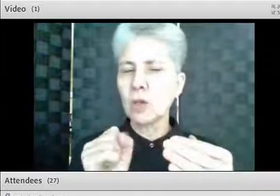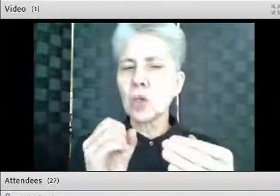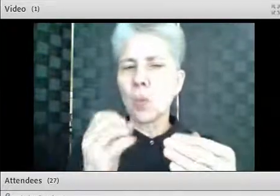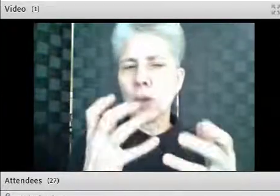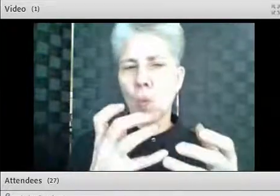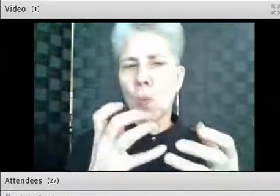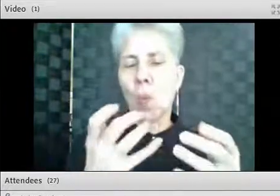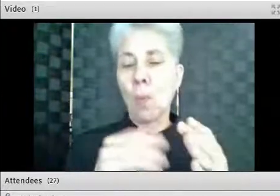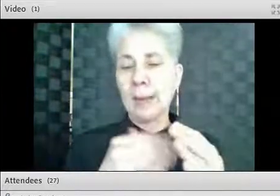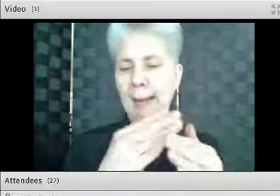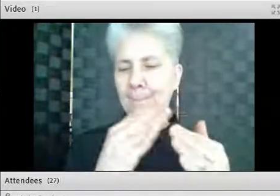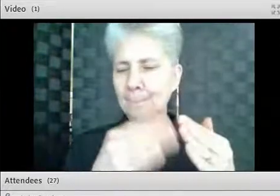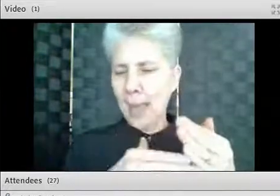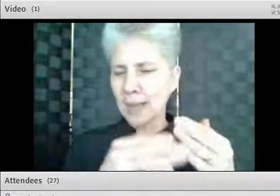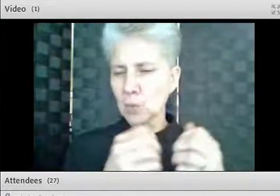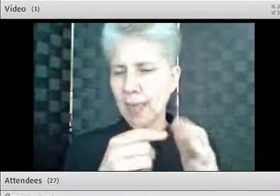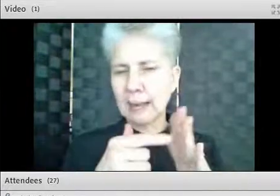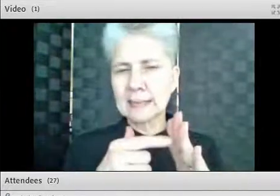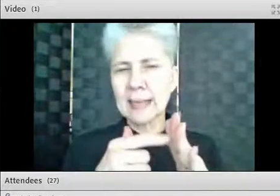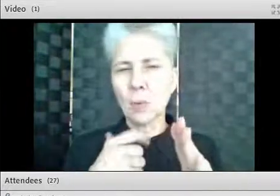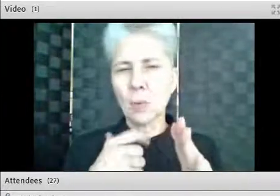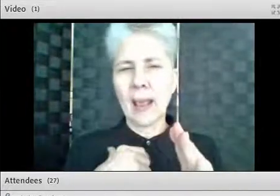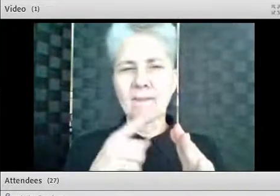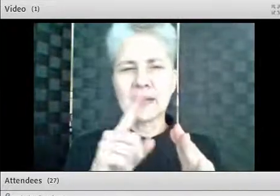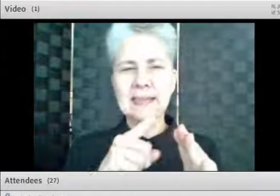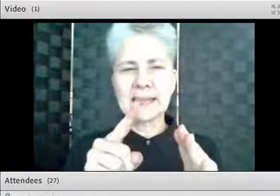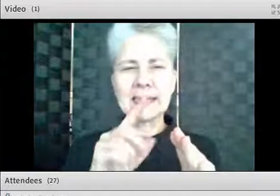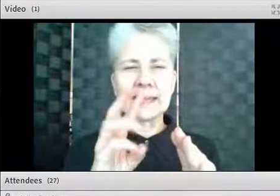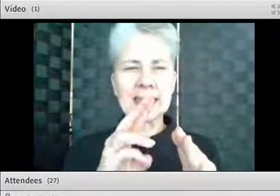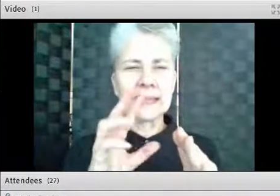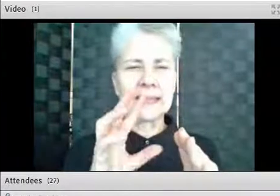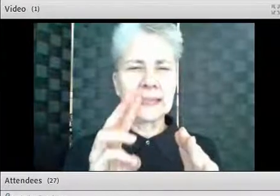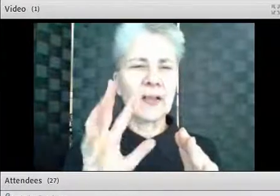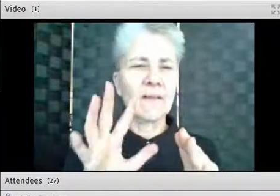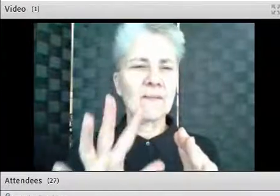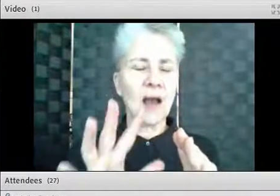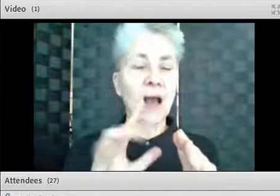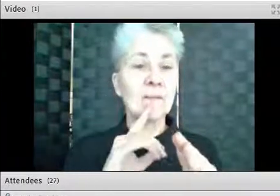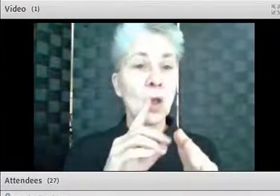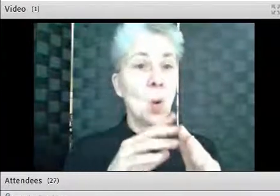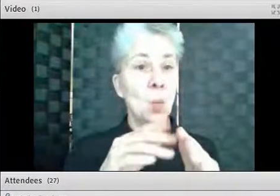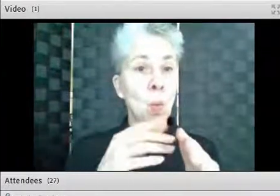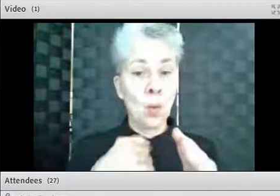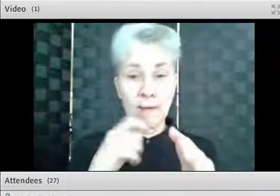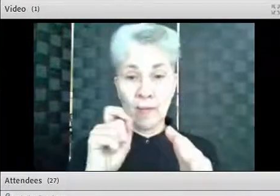like in my examples here, we have Z665. Once we reach, like, a period and then another uppercase letter,